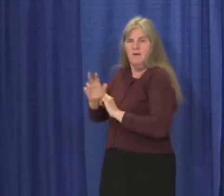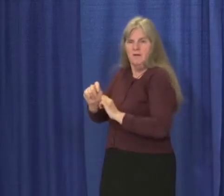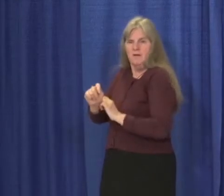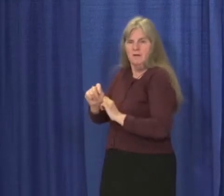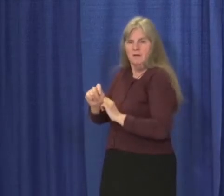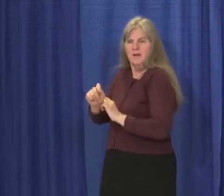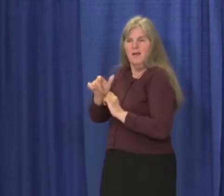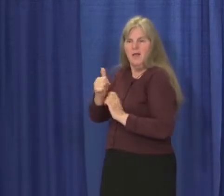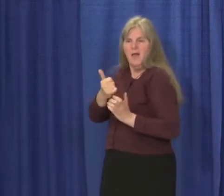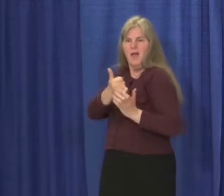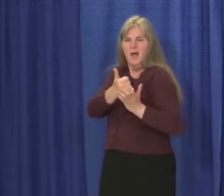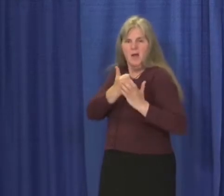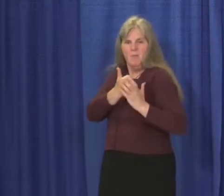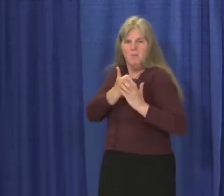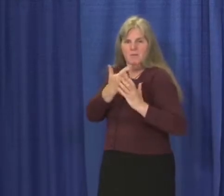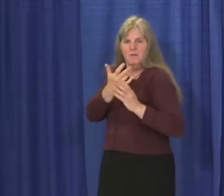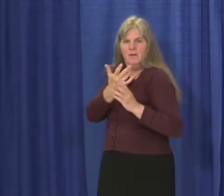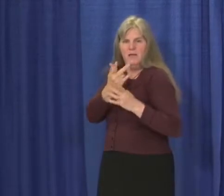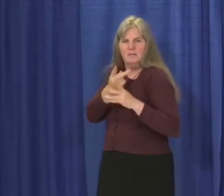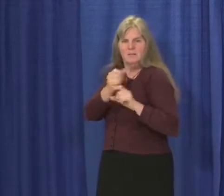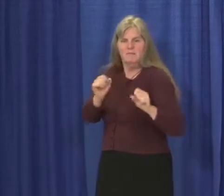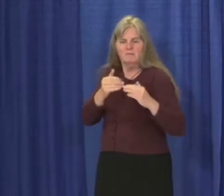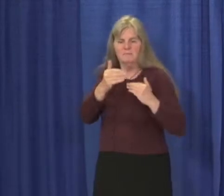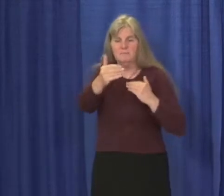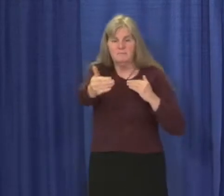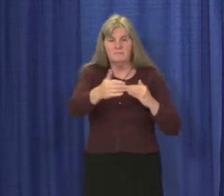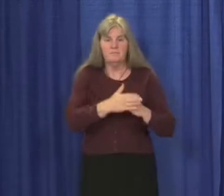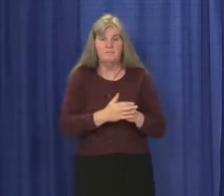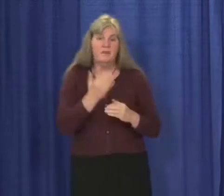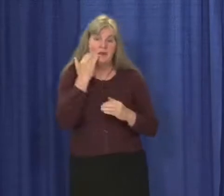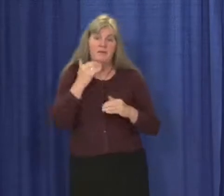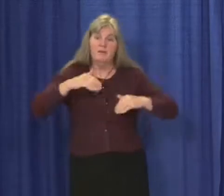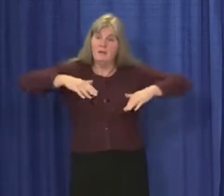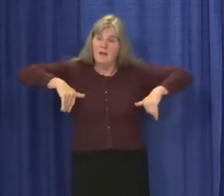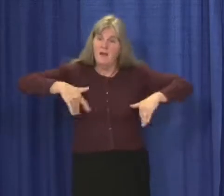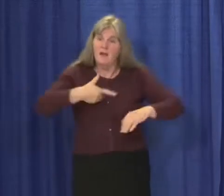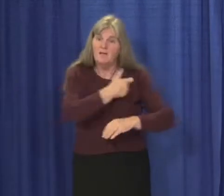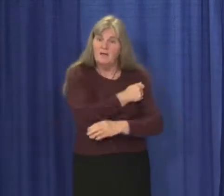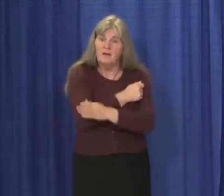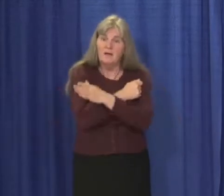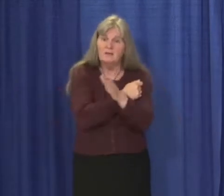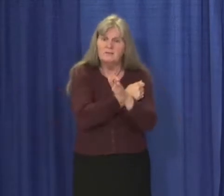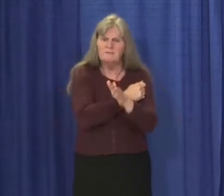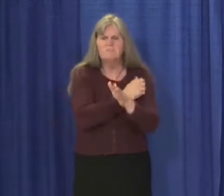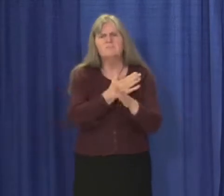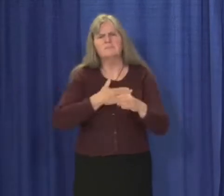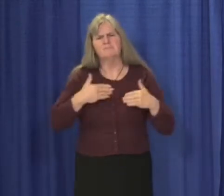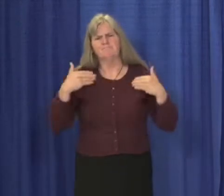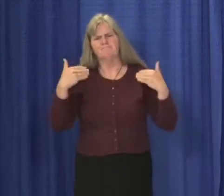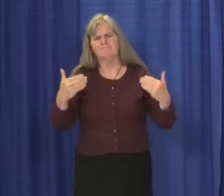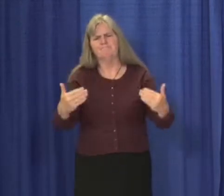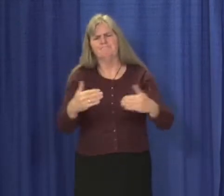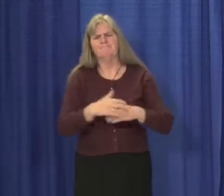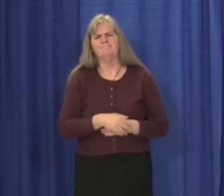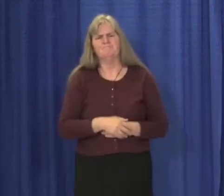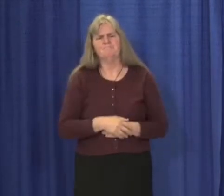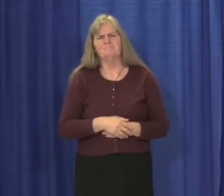the best path forward. If you have not yet received your vaccine, please do so.